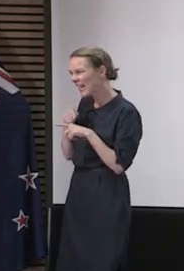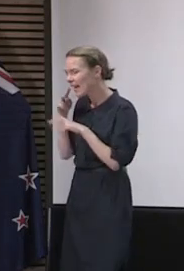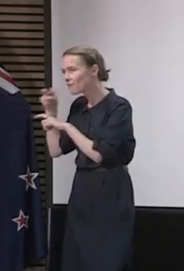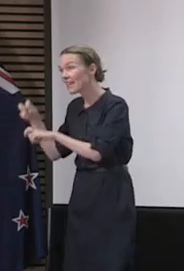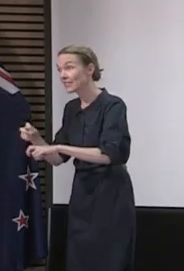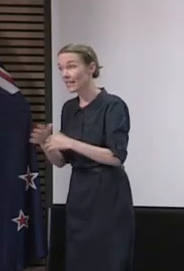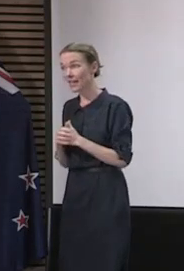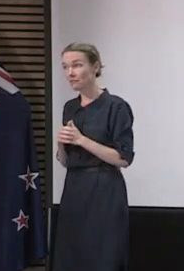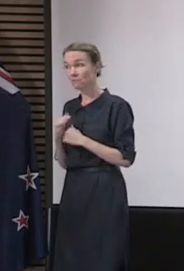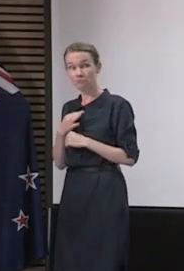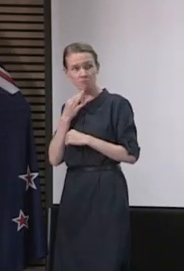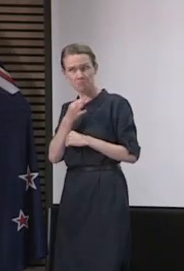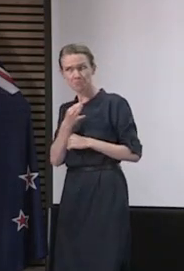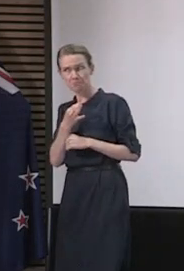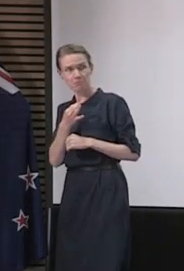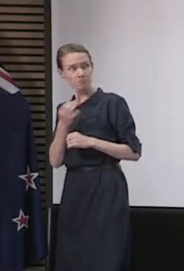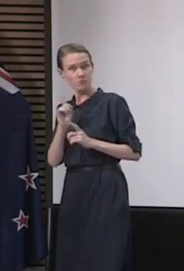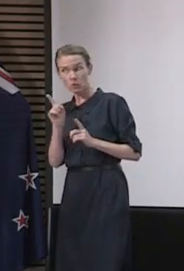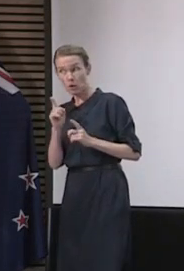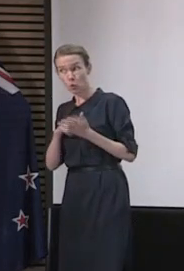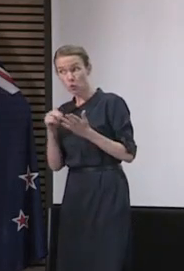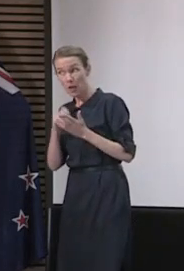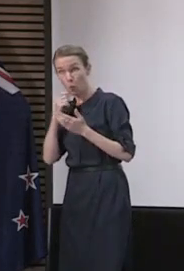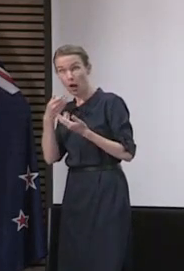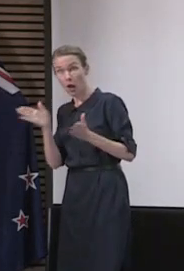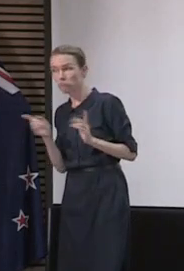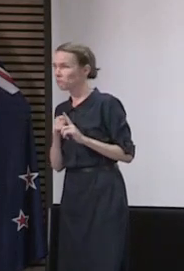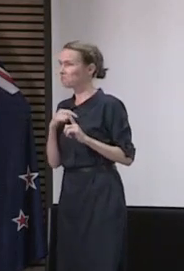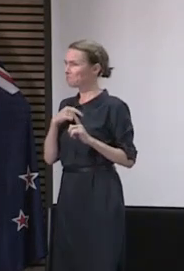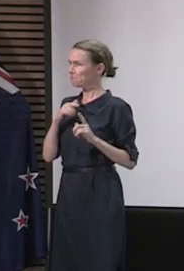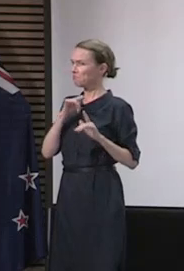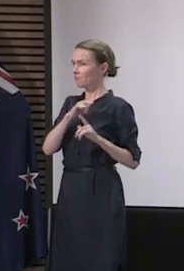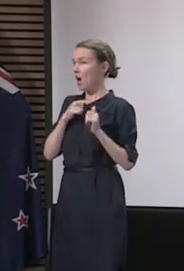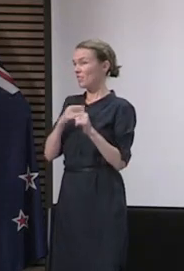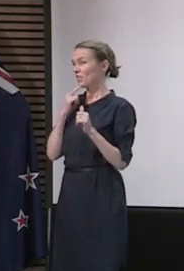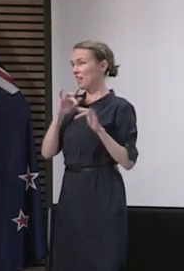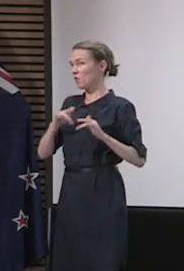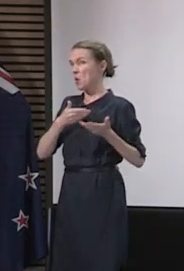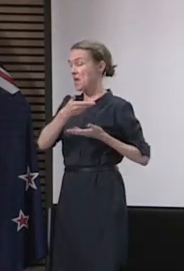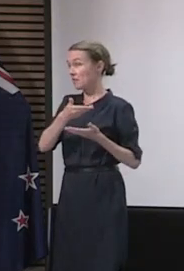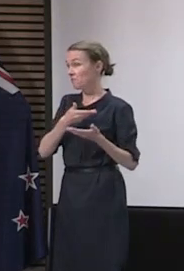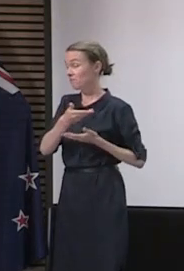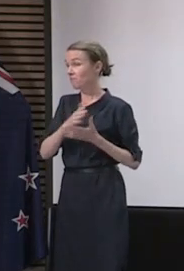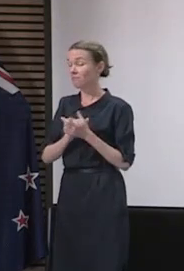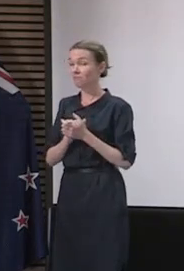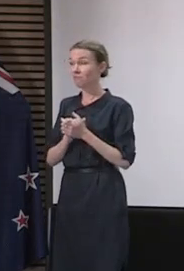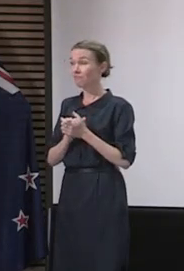you had any recent discussionsing with the Australian counterpart? That isn't something we have specifically discussed.